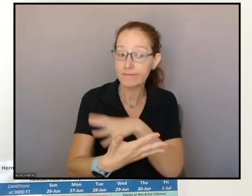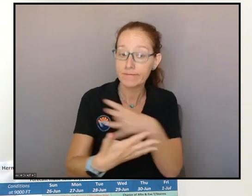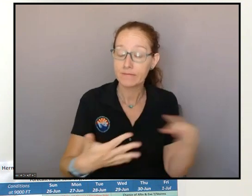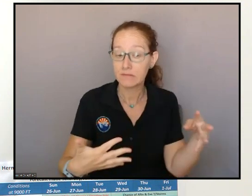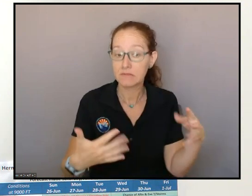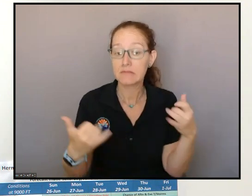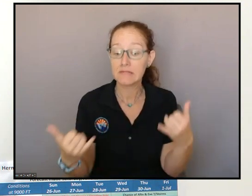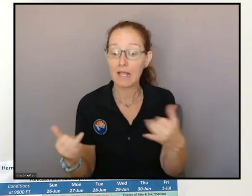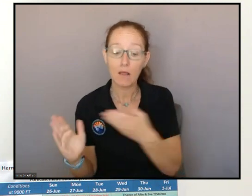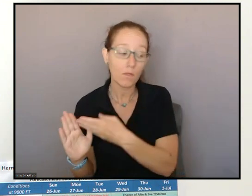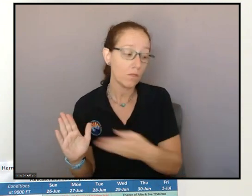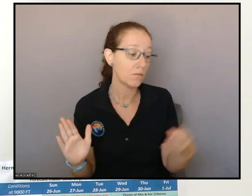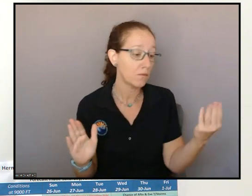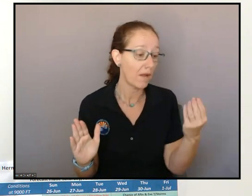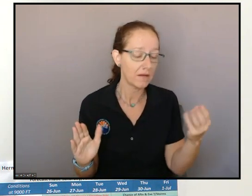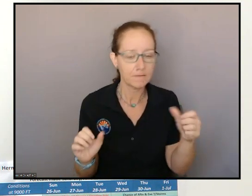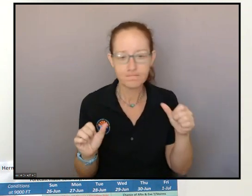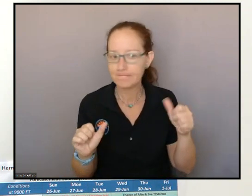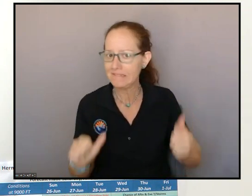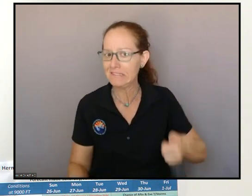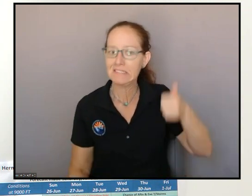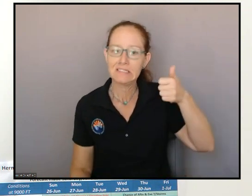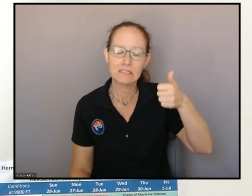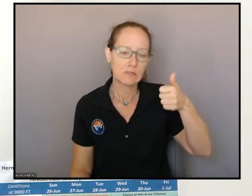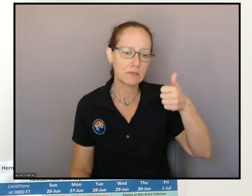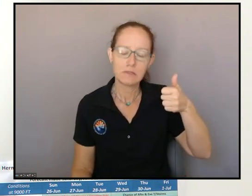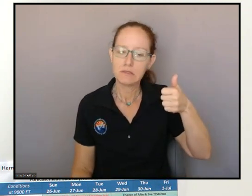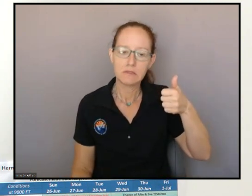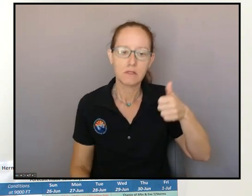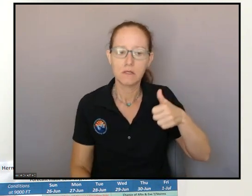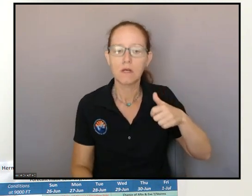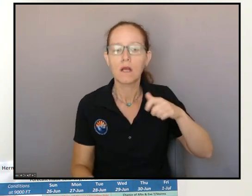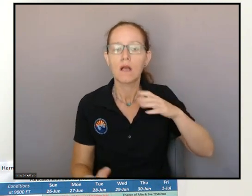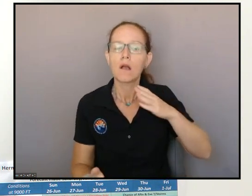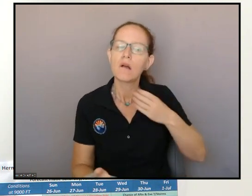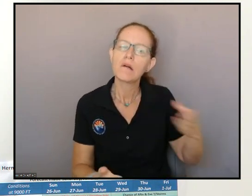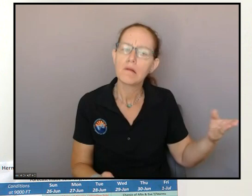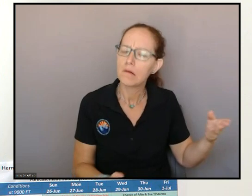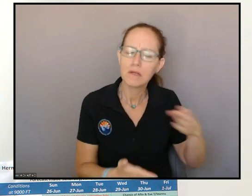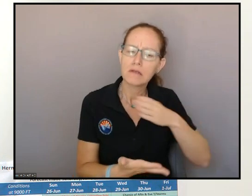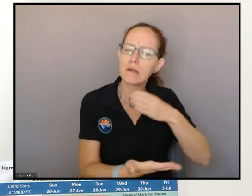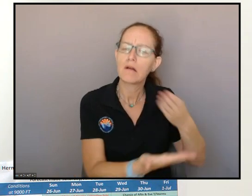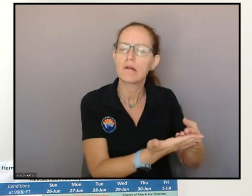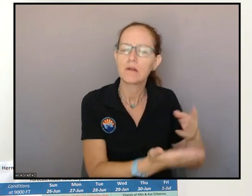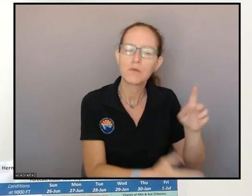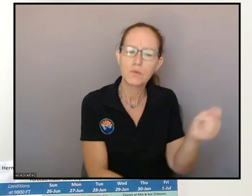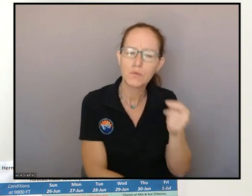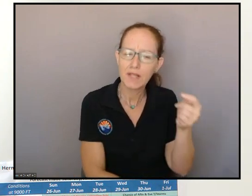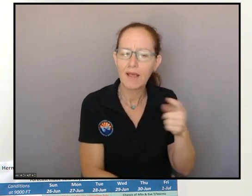heavier showers through at least Tuesday. And then by the end of the middle to the end of the week, we start to decrease